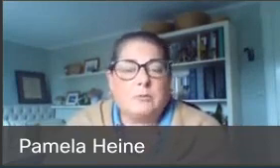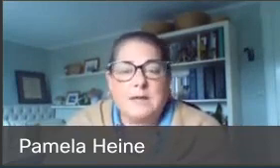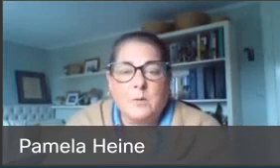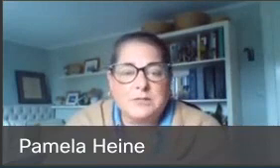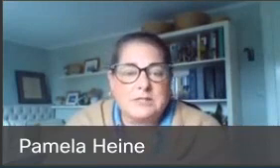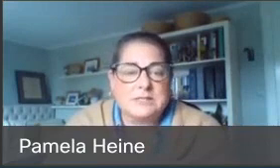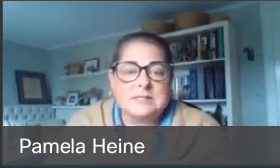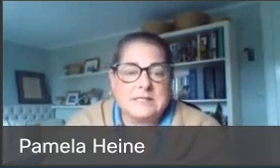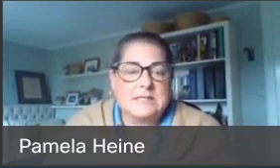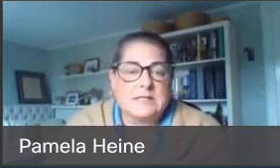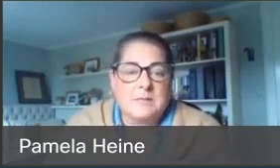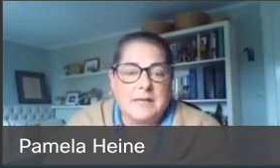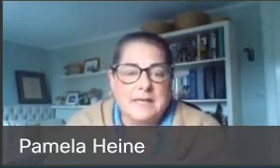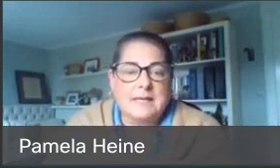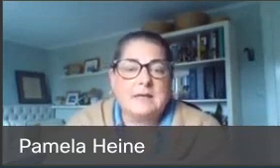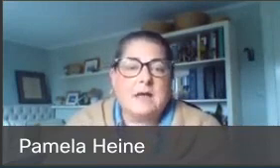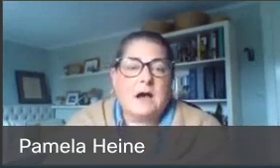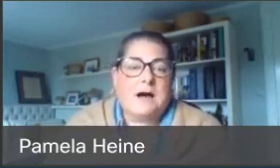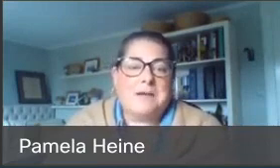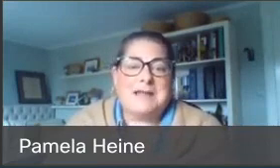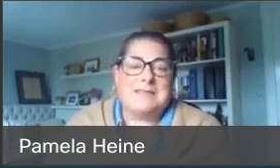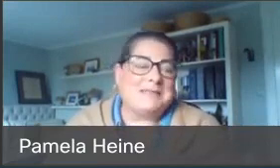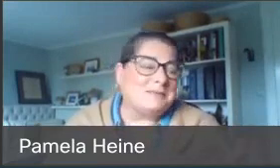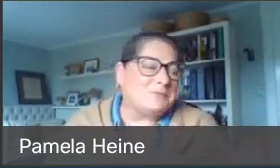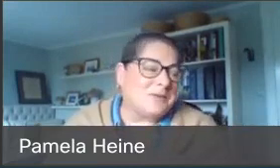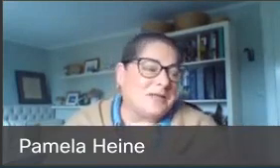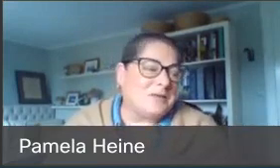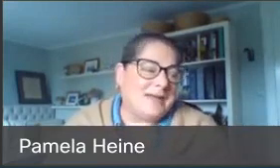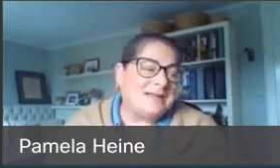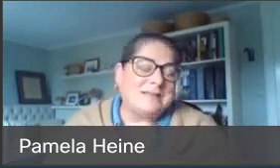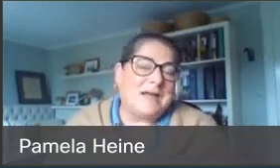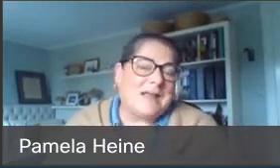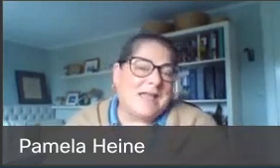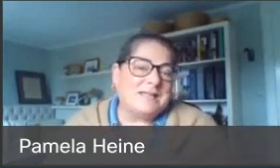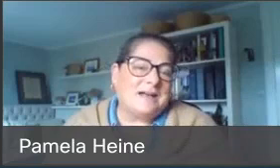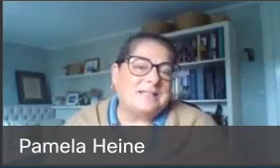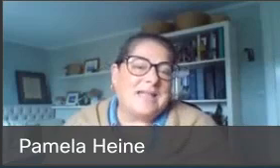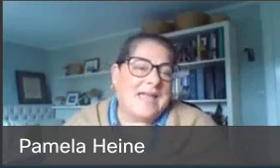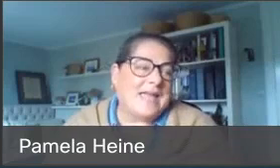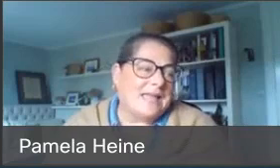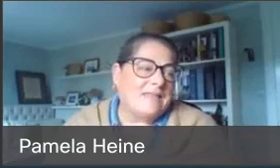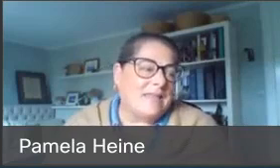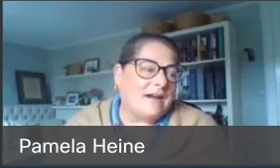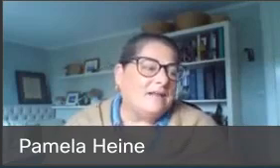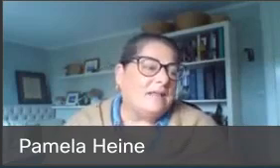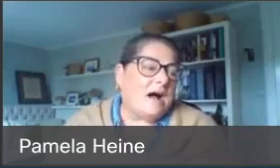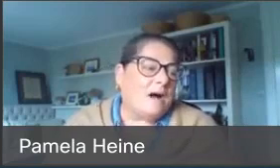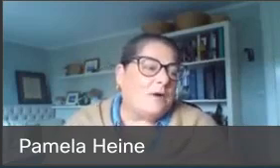But some great questions did come in. And I think this one is really great 'cause it kind of ended on it to hang in there.